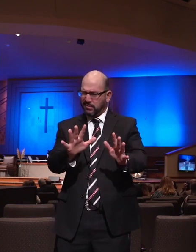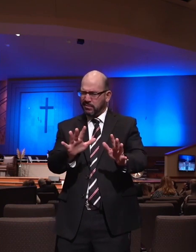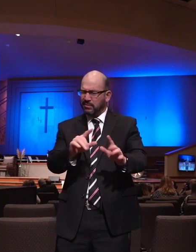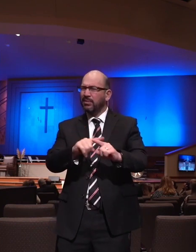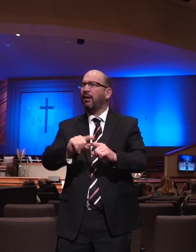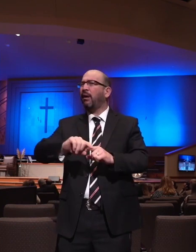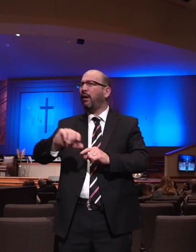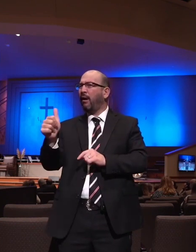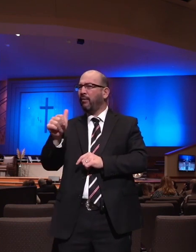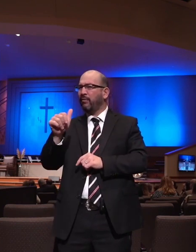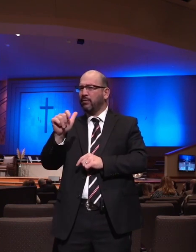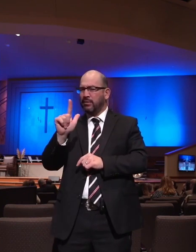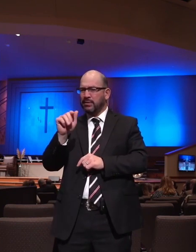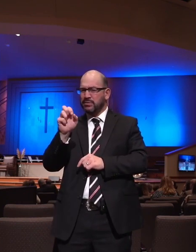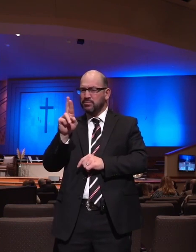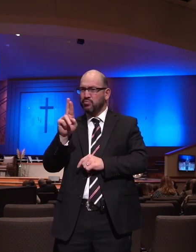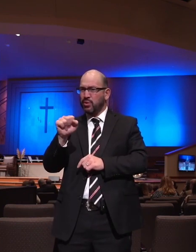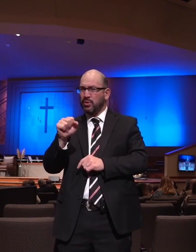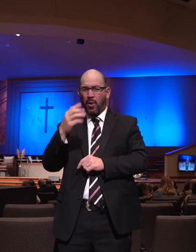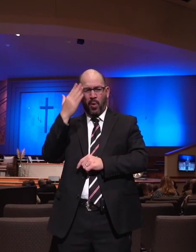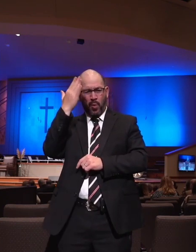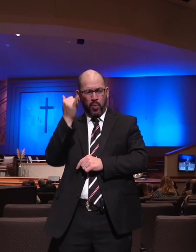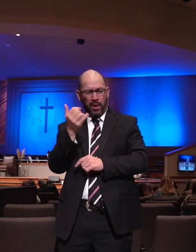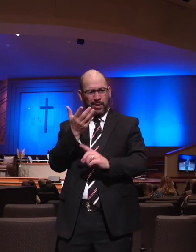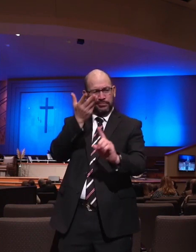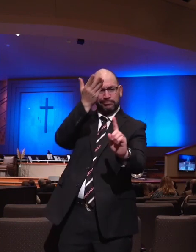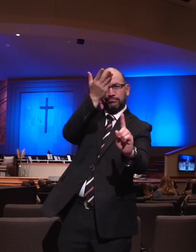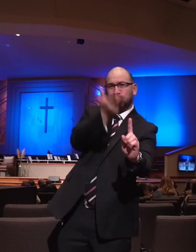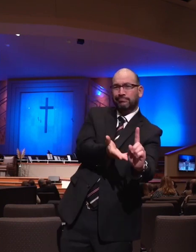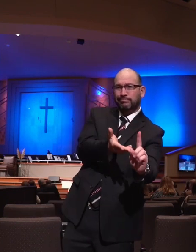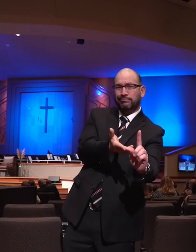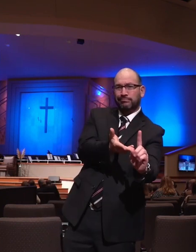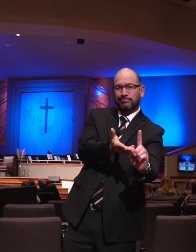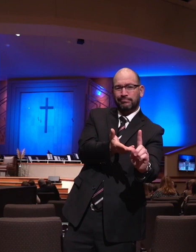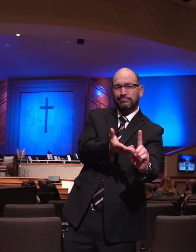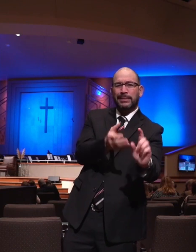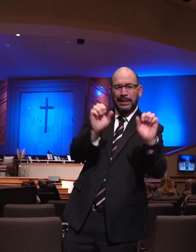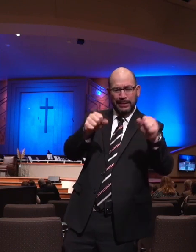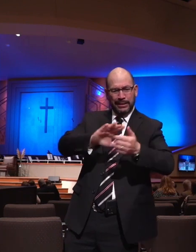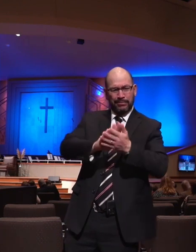lepers why is Naaman healed and not all the